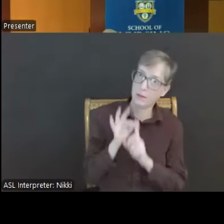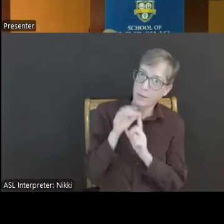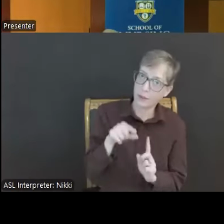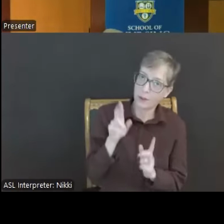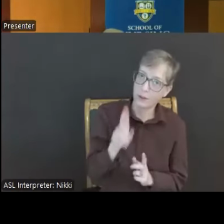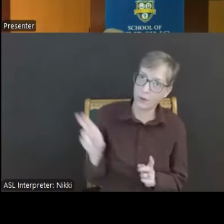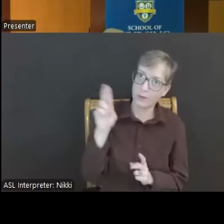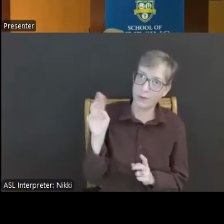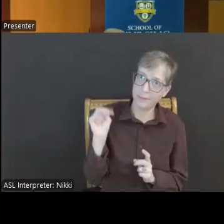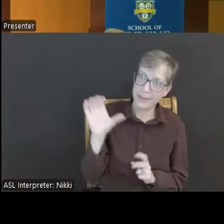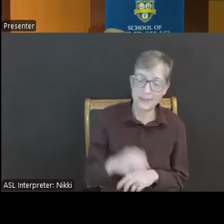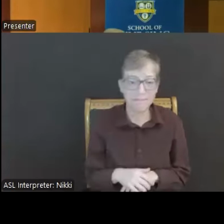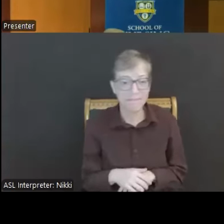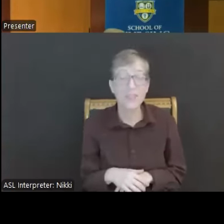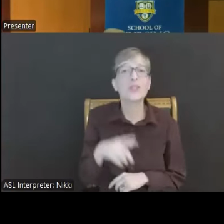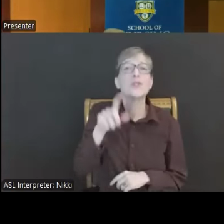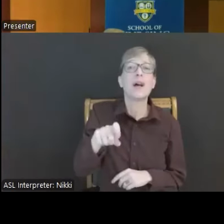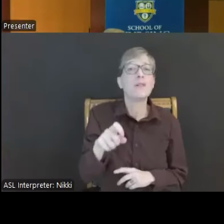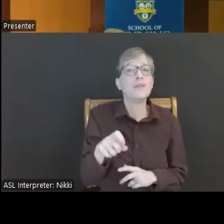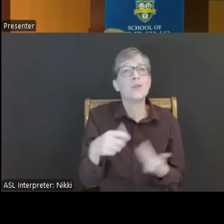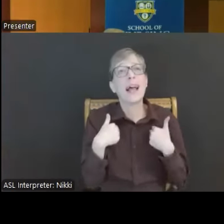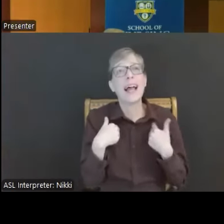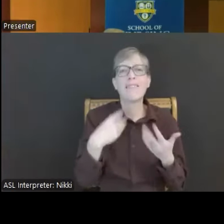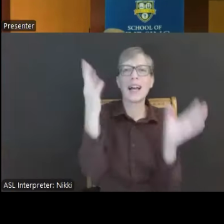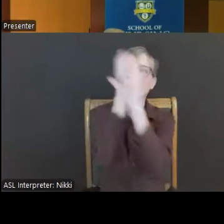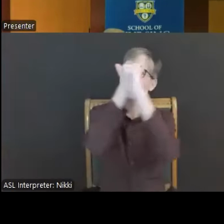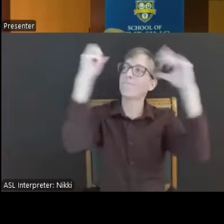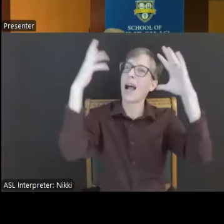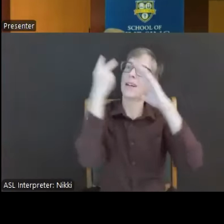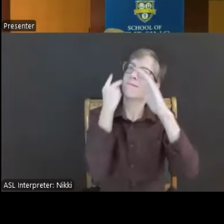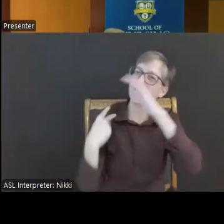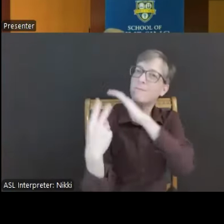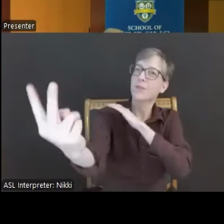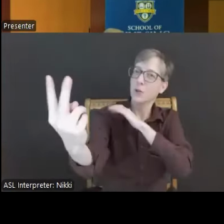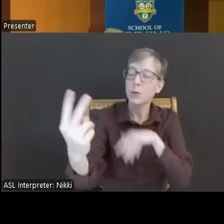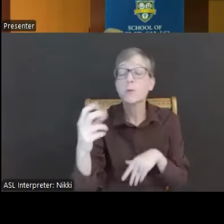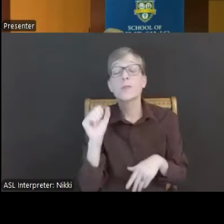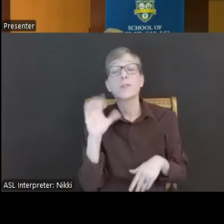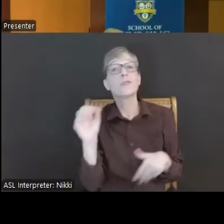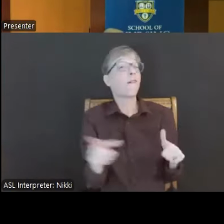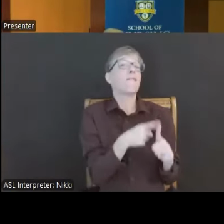be interesting just to very briefly kind of talk about kind of our timeline of ini issue that we've